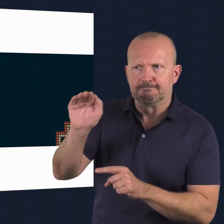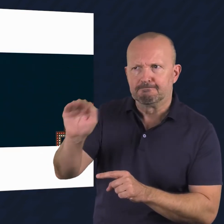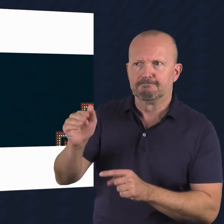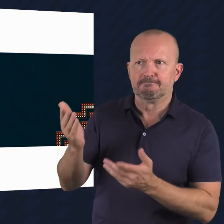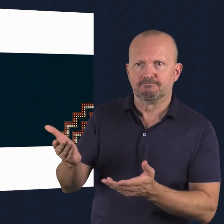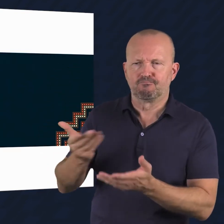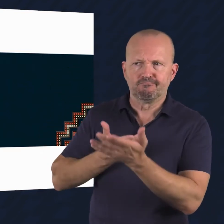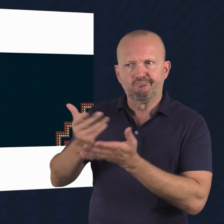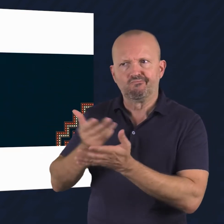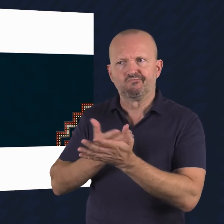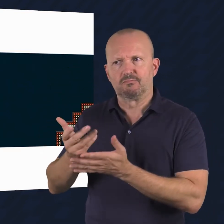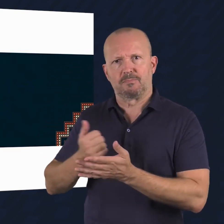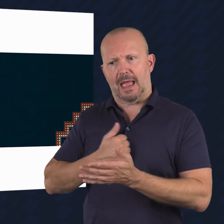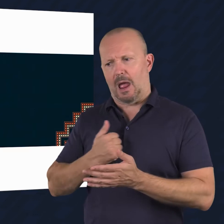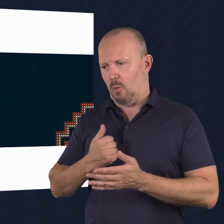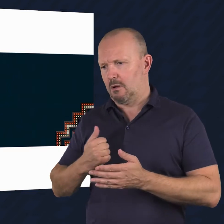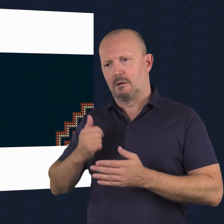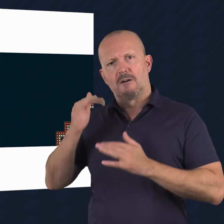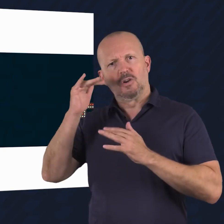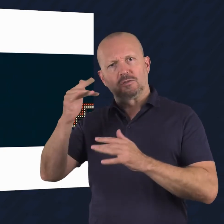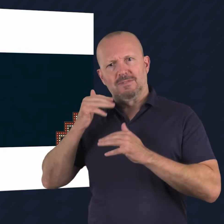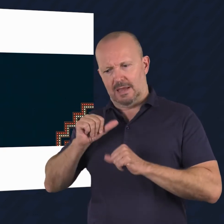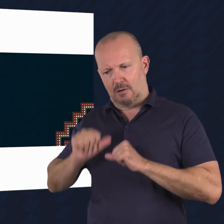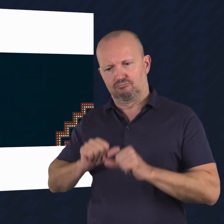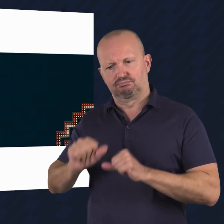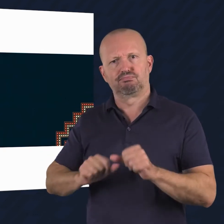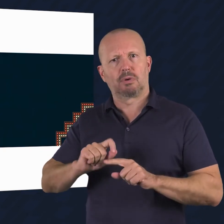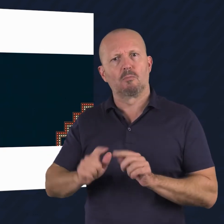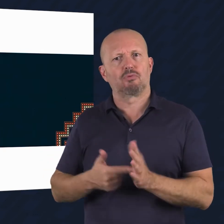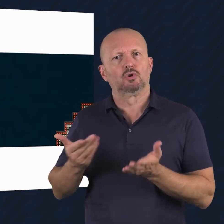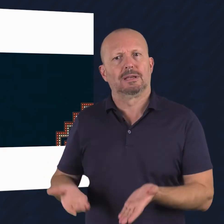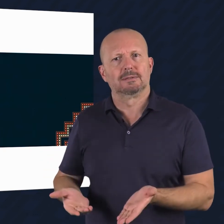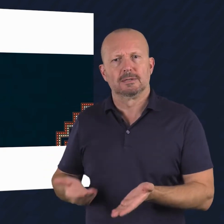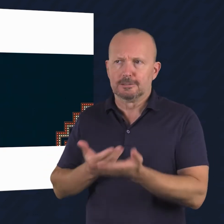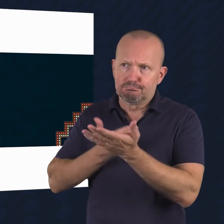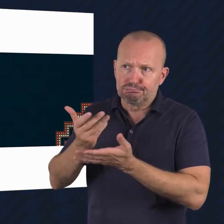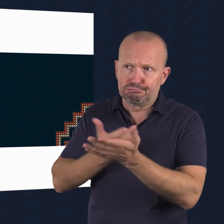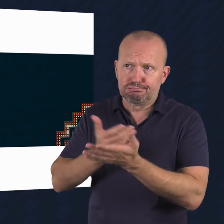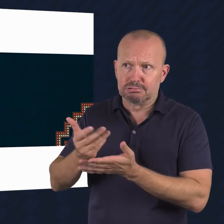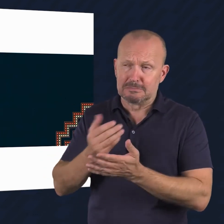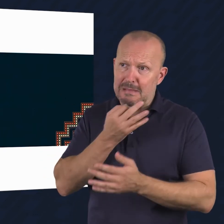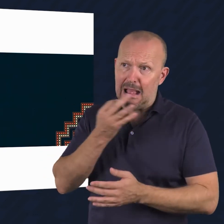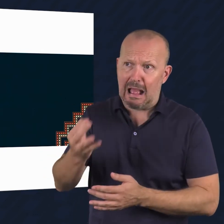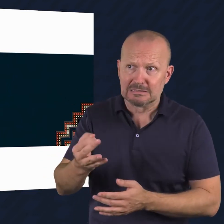I discussed with them our kaupapa and our project. And asked them if he would gift us a name.